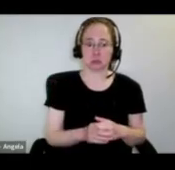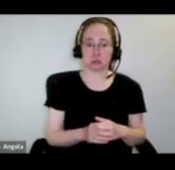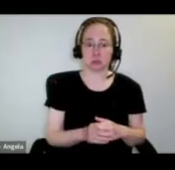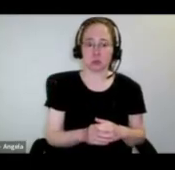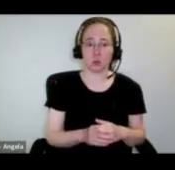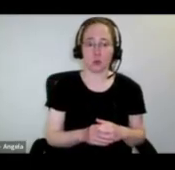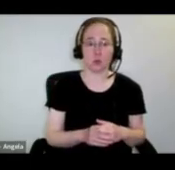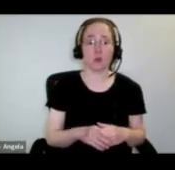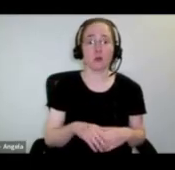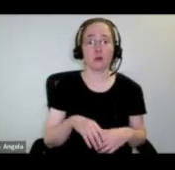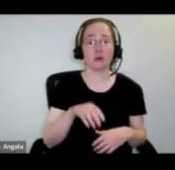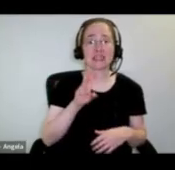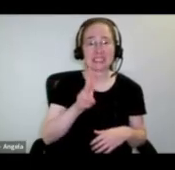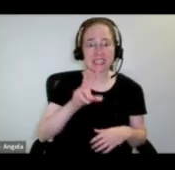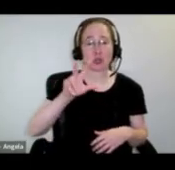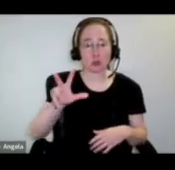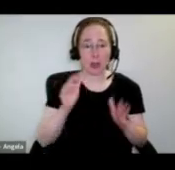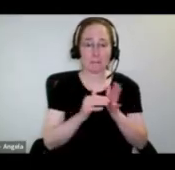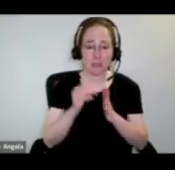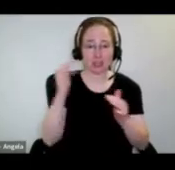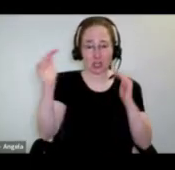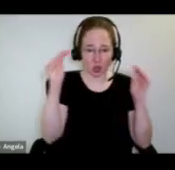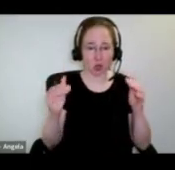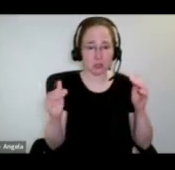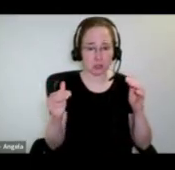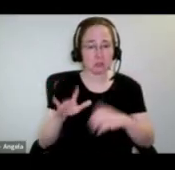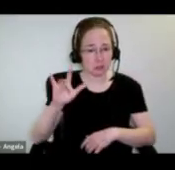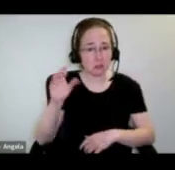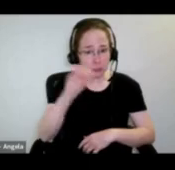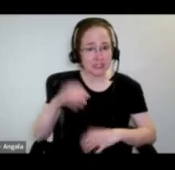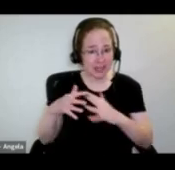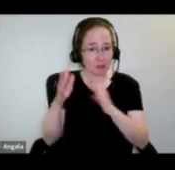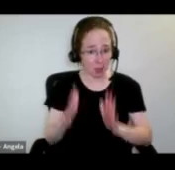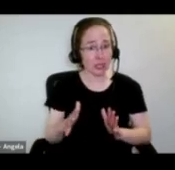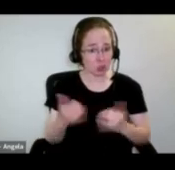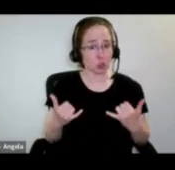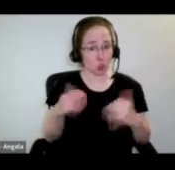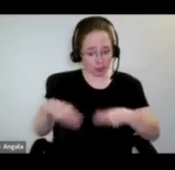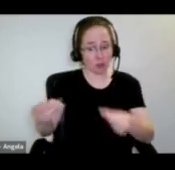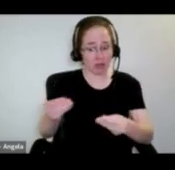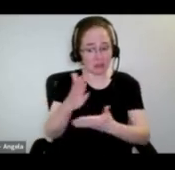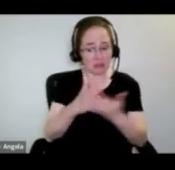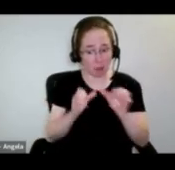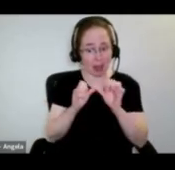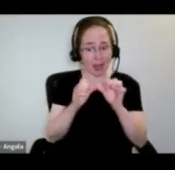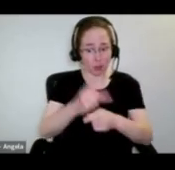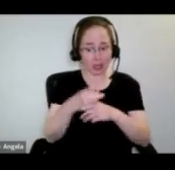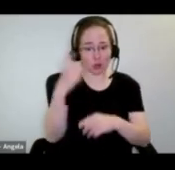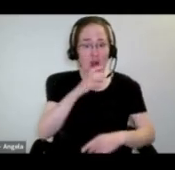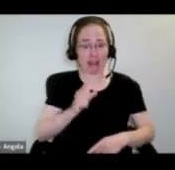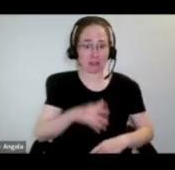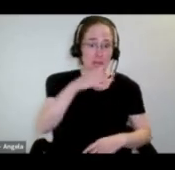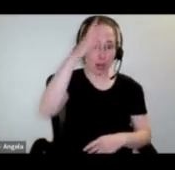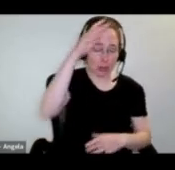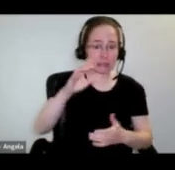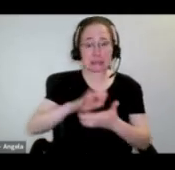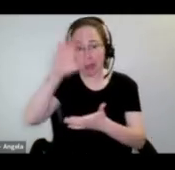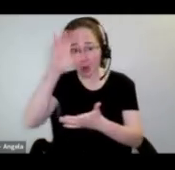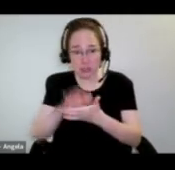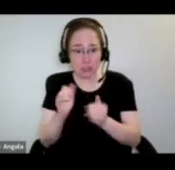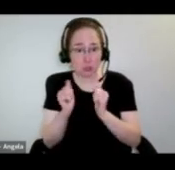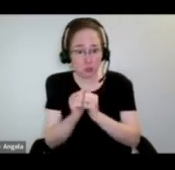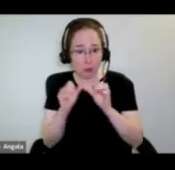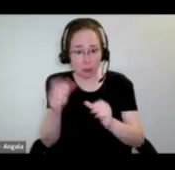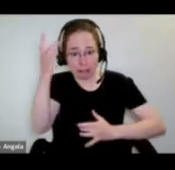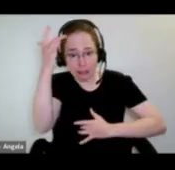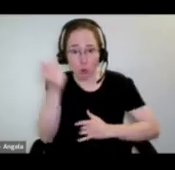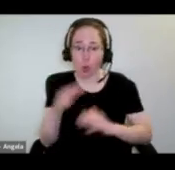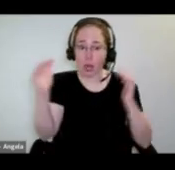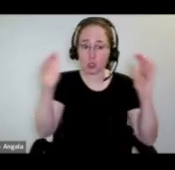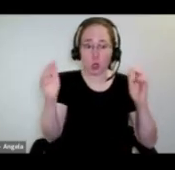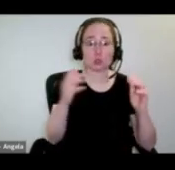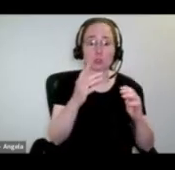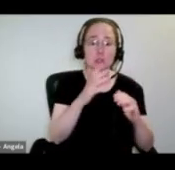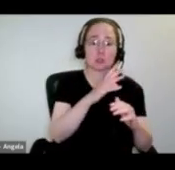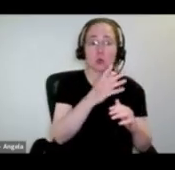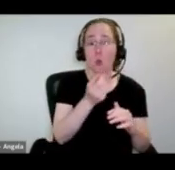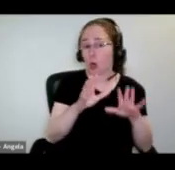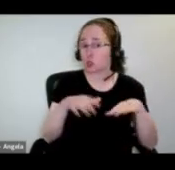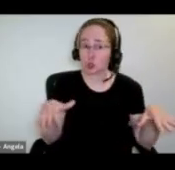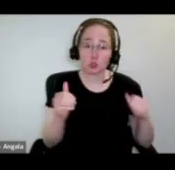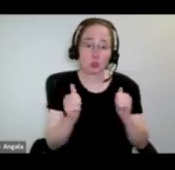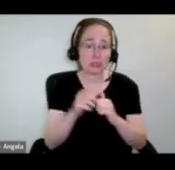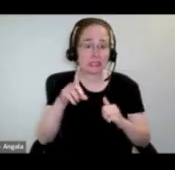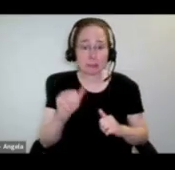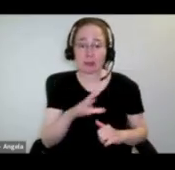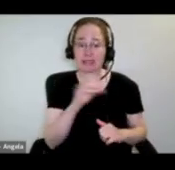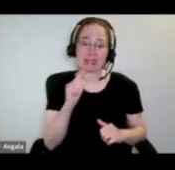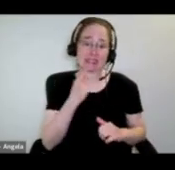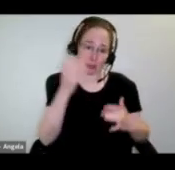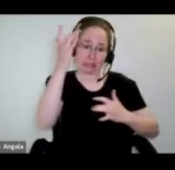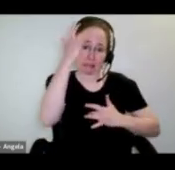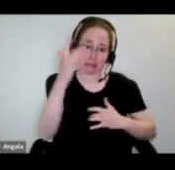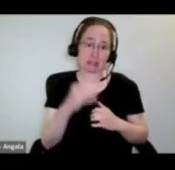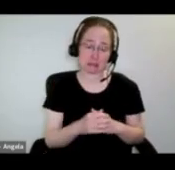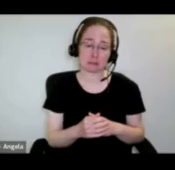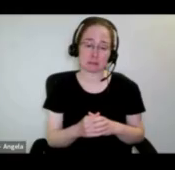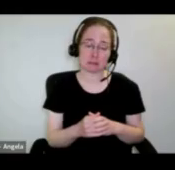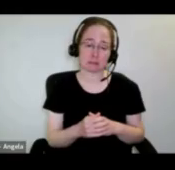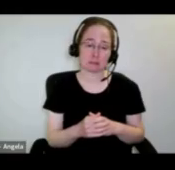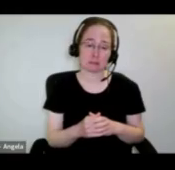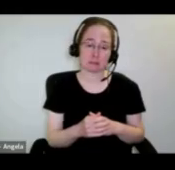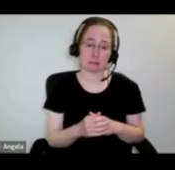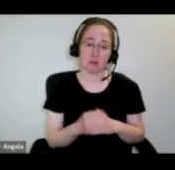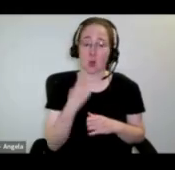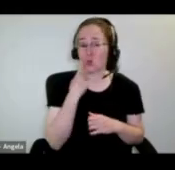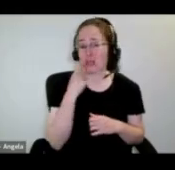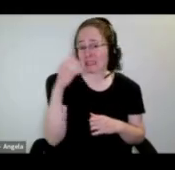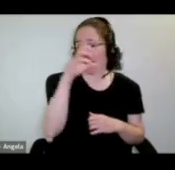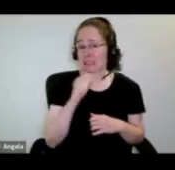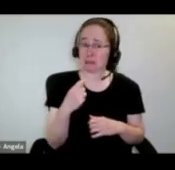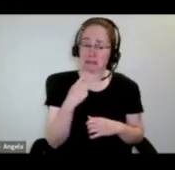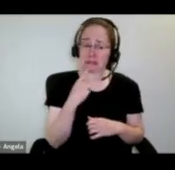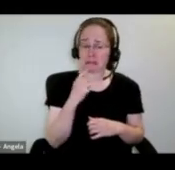Valerie Bradley: significantly and almost staggeringly, 1 in 4 Americans, that's 63 million adults, currently provide some form of ongoing care for aging parents, spouses with chronic conditions, or adults, or children with disabilities and serious